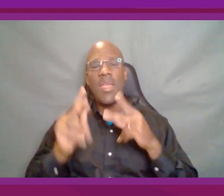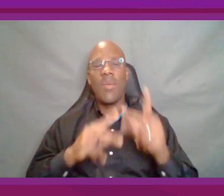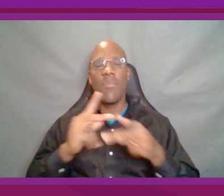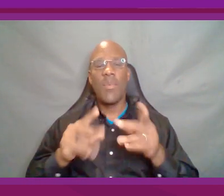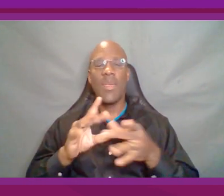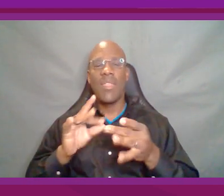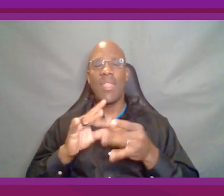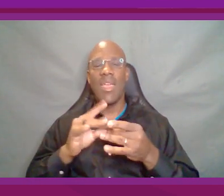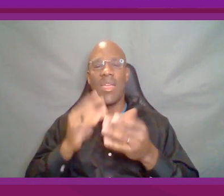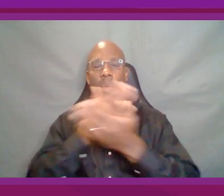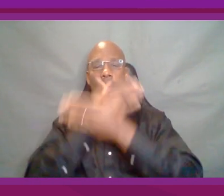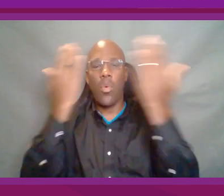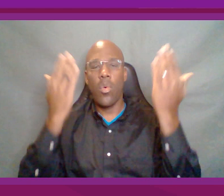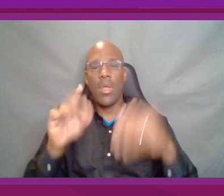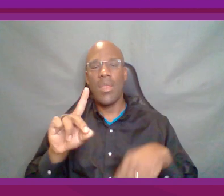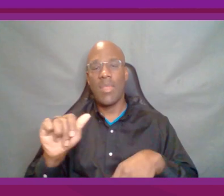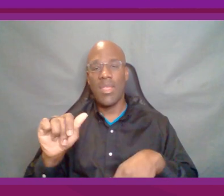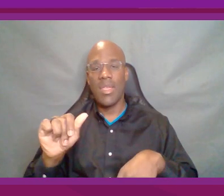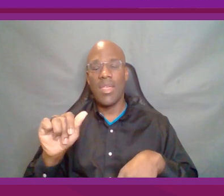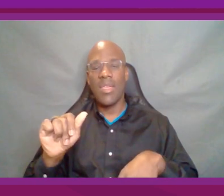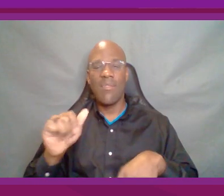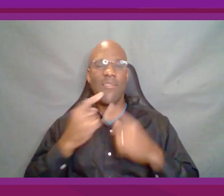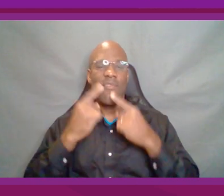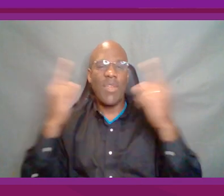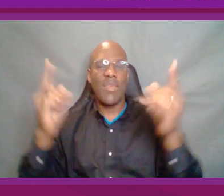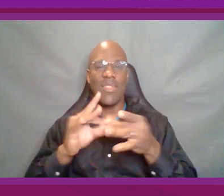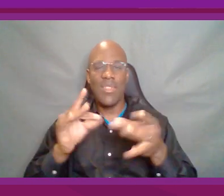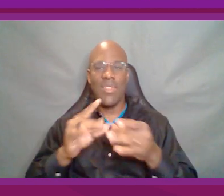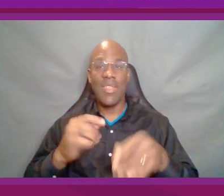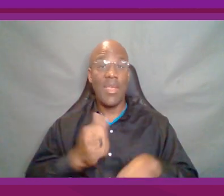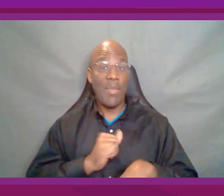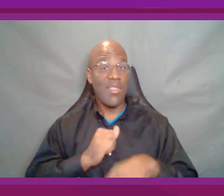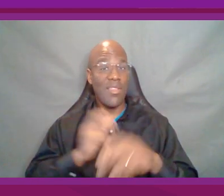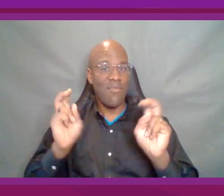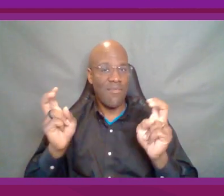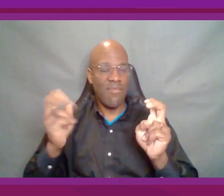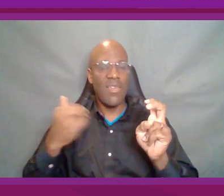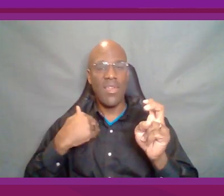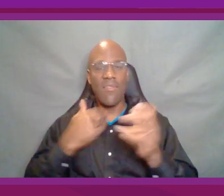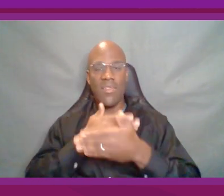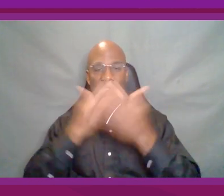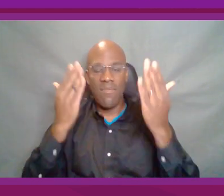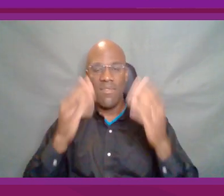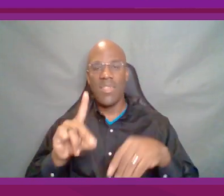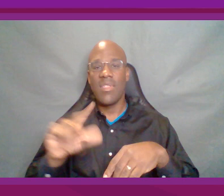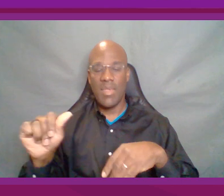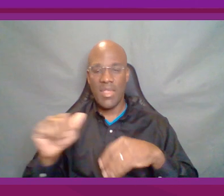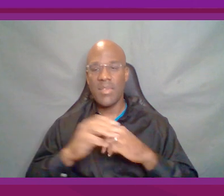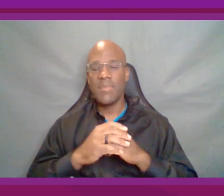hidden or invisible disabilities. I myself have quote, "a hidden disability" and you know,